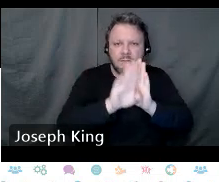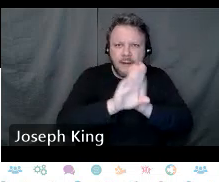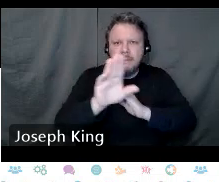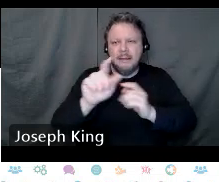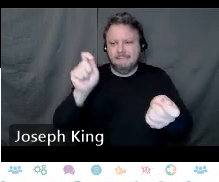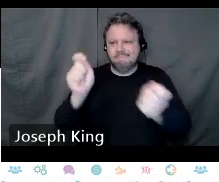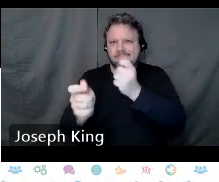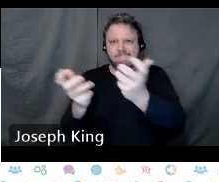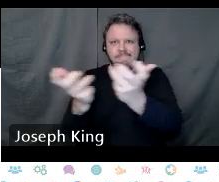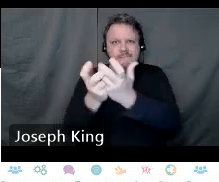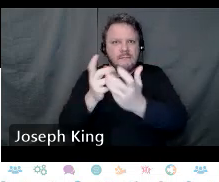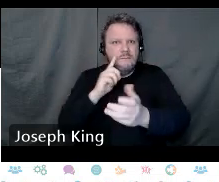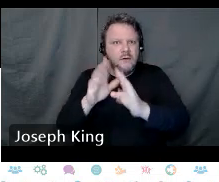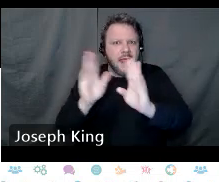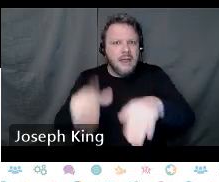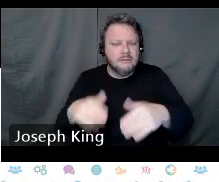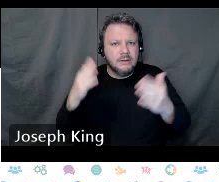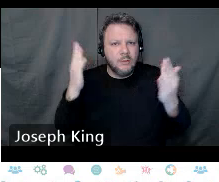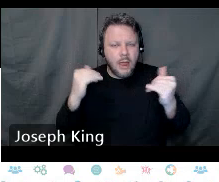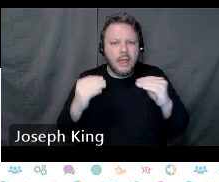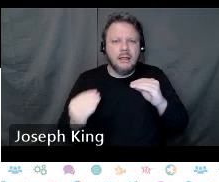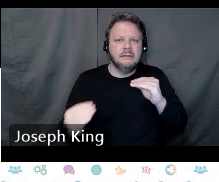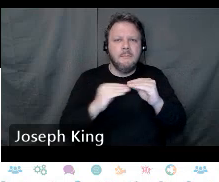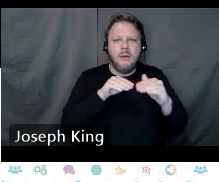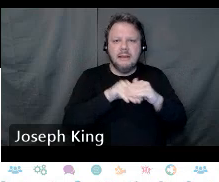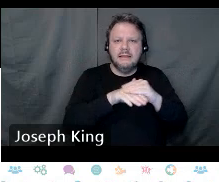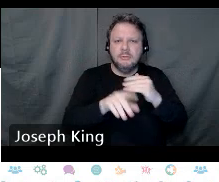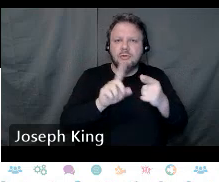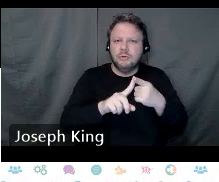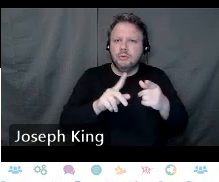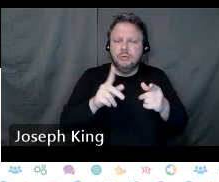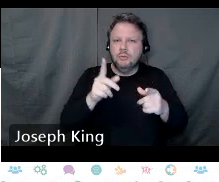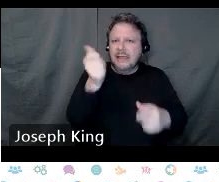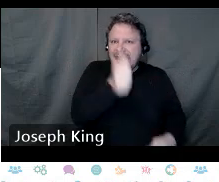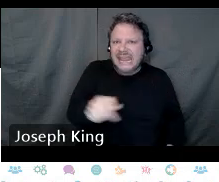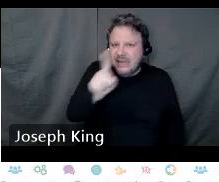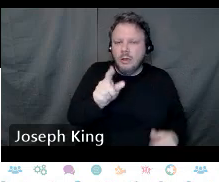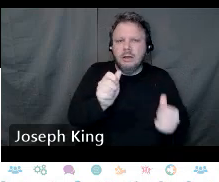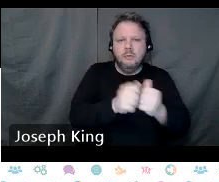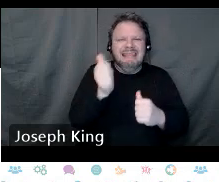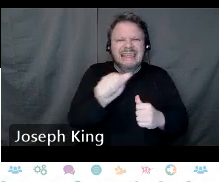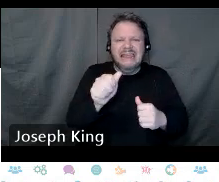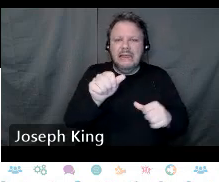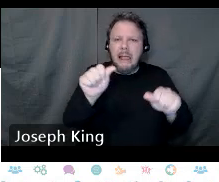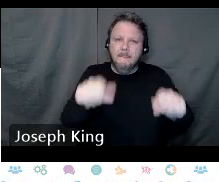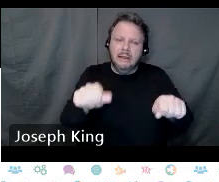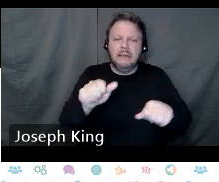adaptation of housing so that it's it's more accessible to to really anybody of any ability or any age.